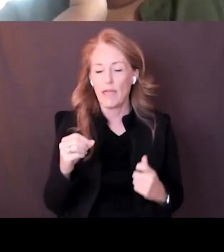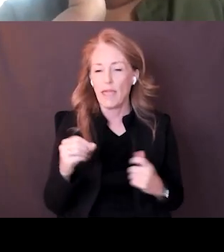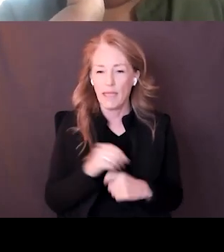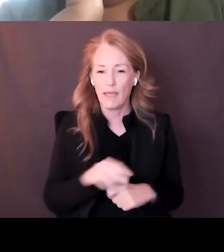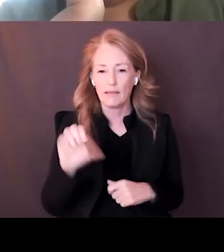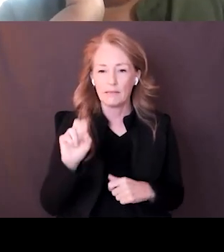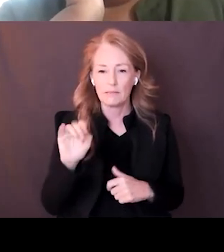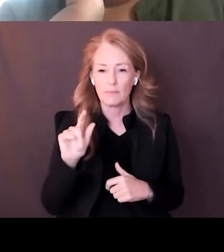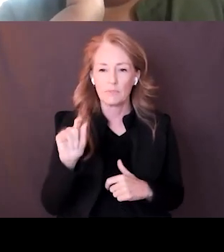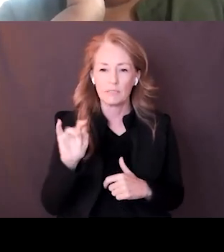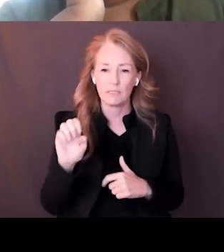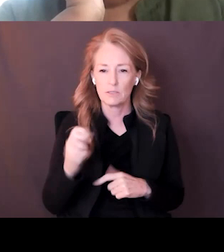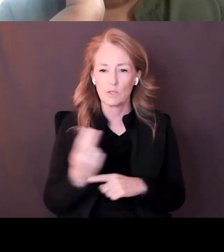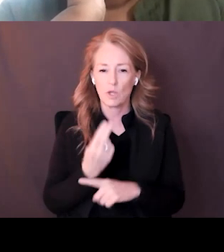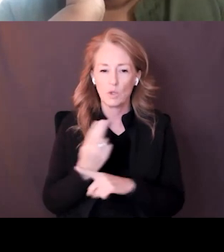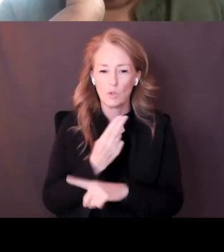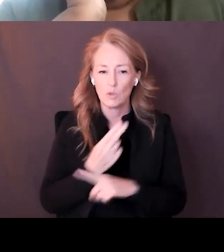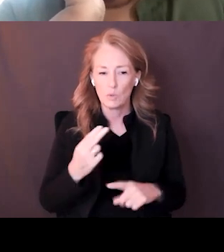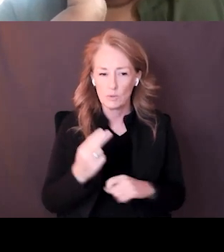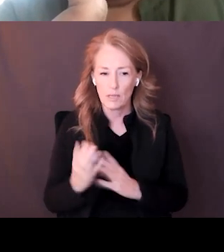TOSS END A LAWSUIT.